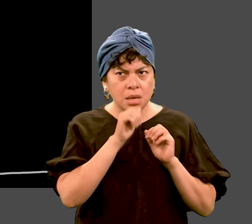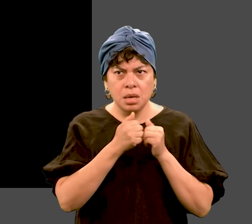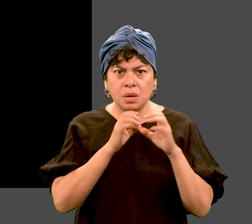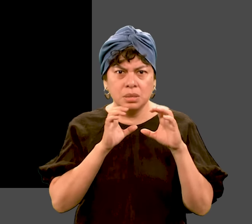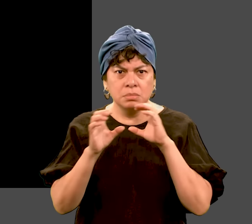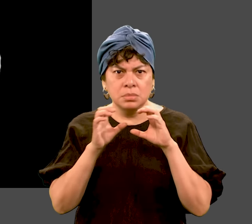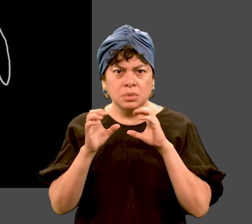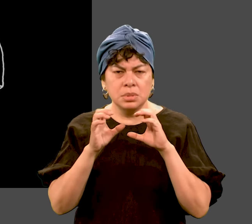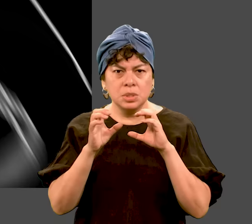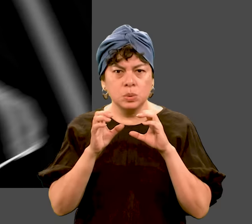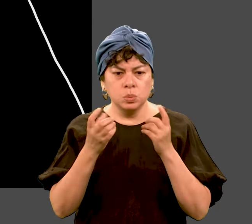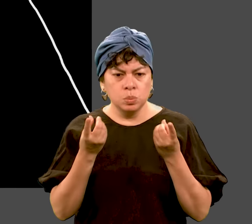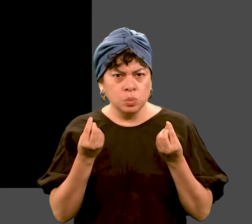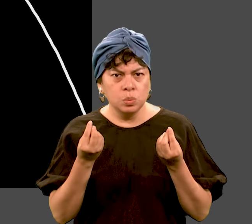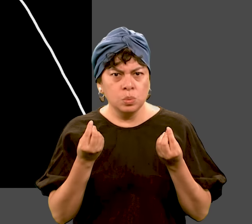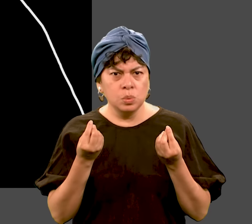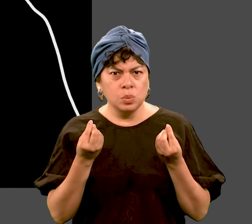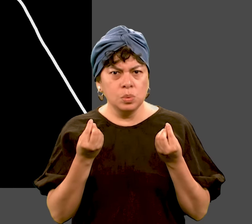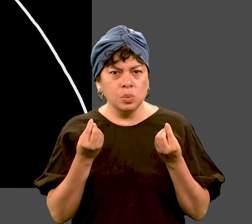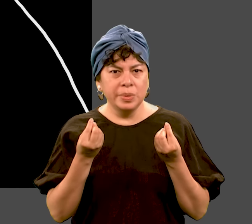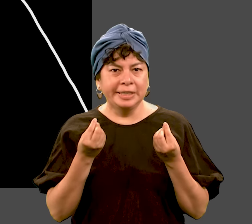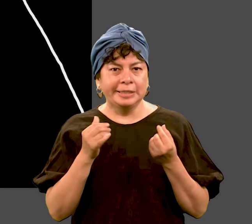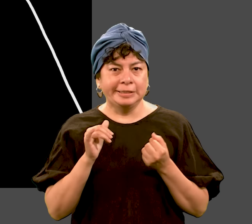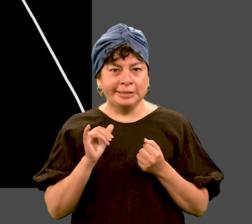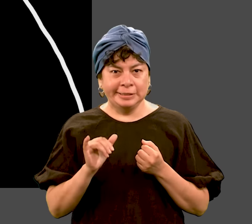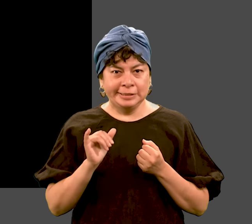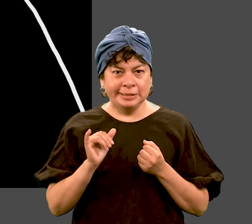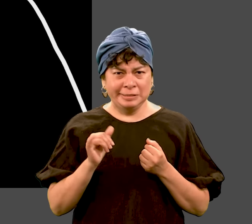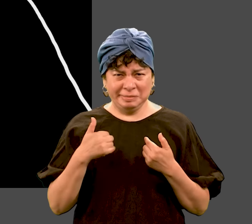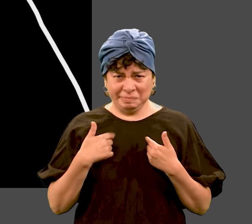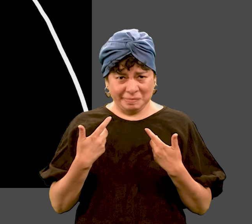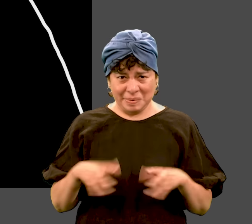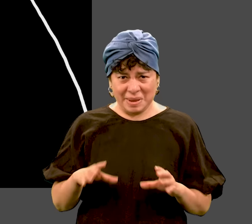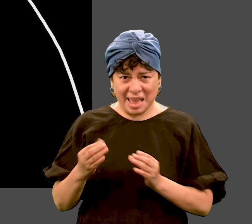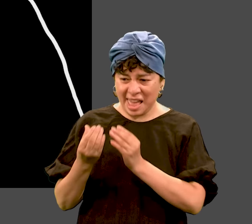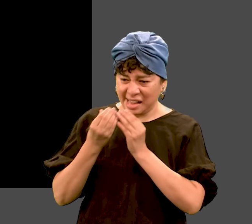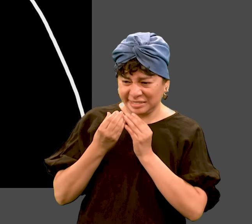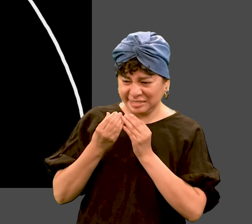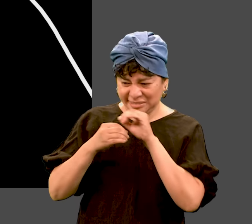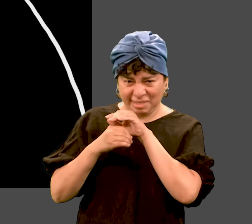nothing other than touch, well, how do you communicate when you have messy taco fingers?